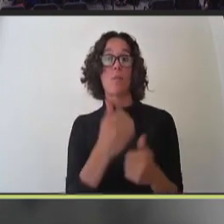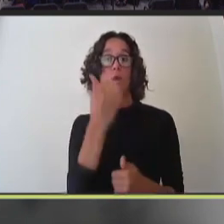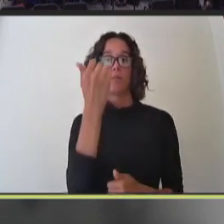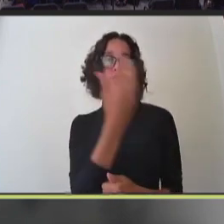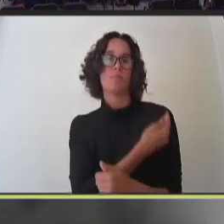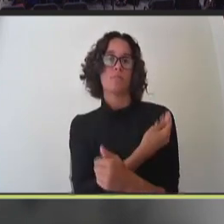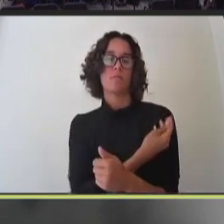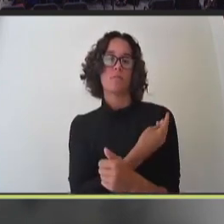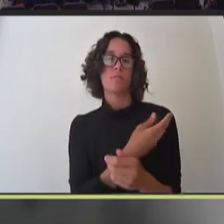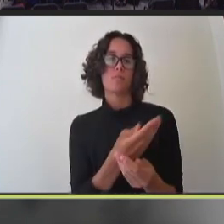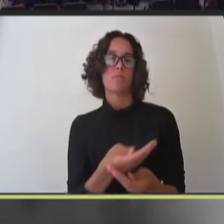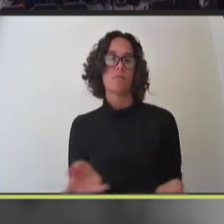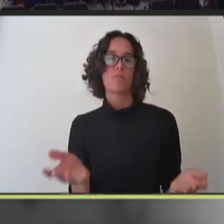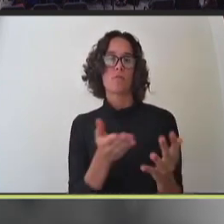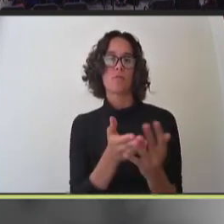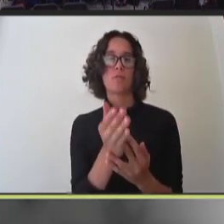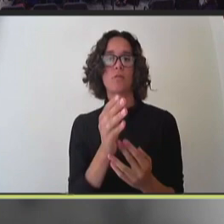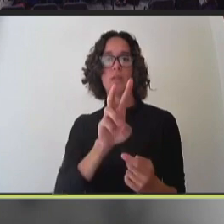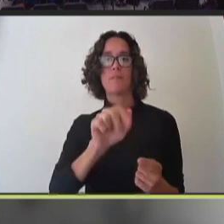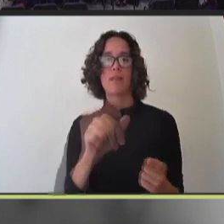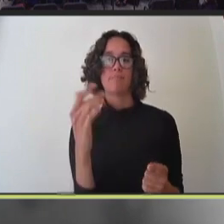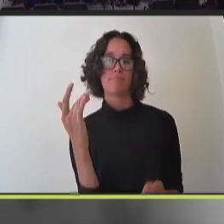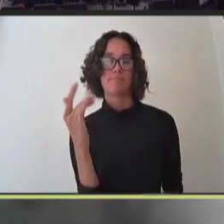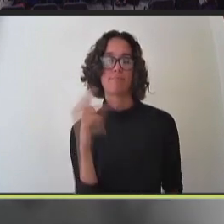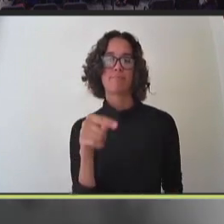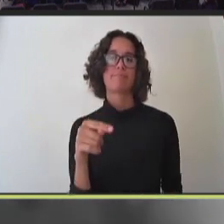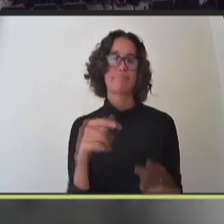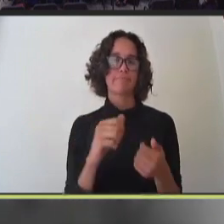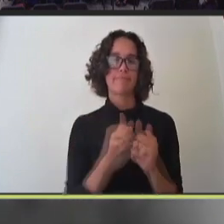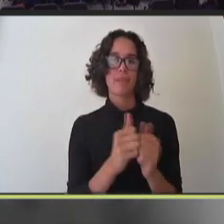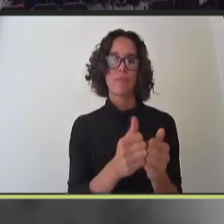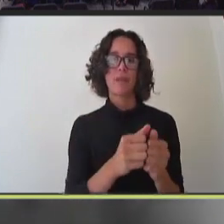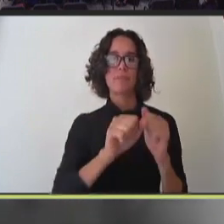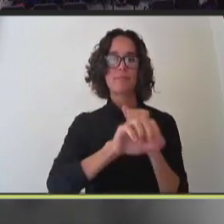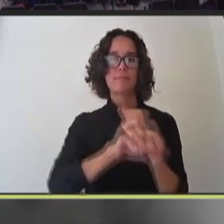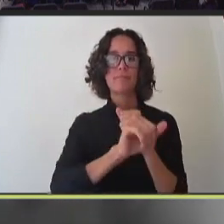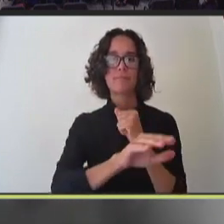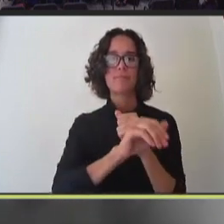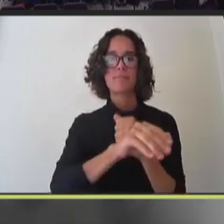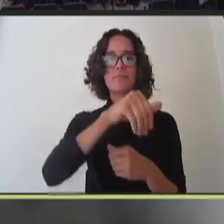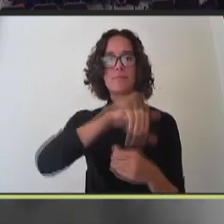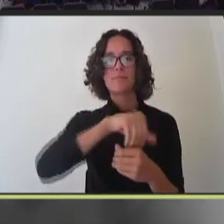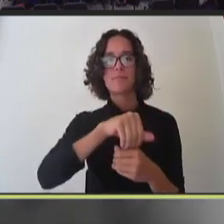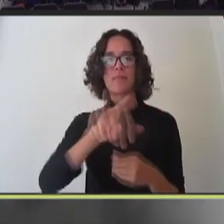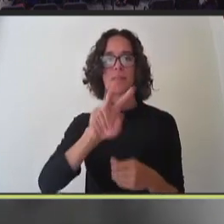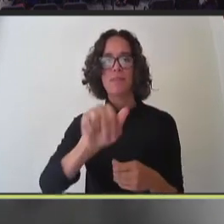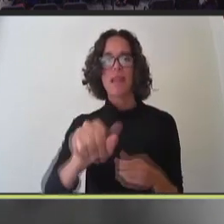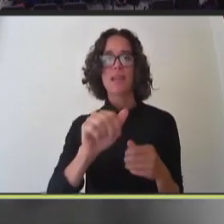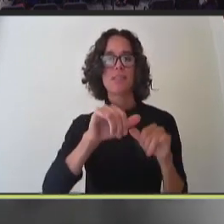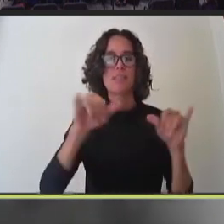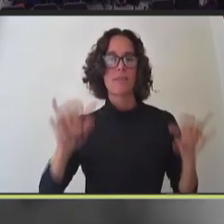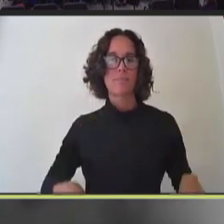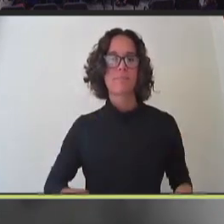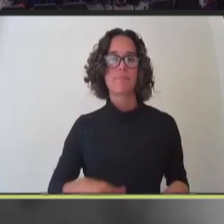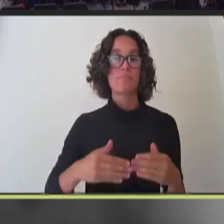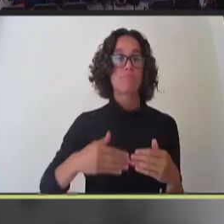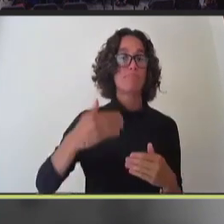through the VA because of that diligent campaign within the VA system. Next slide.